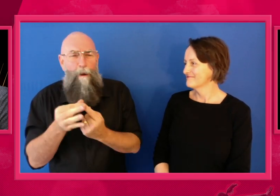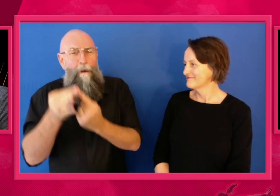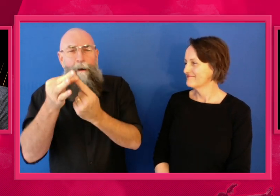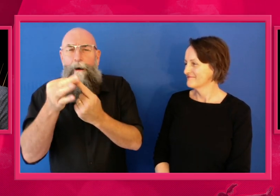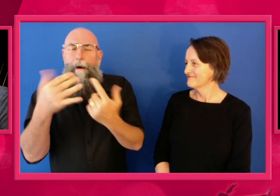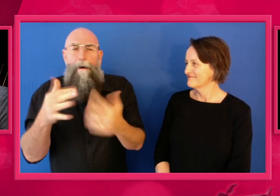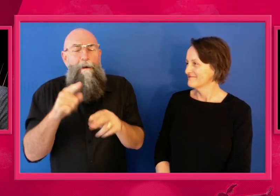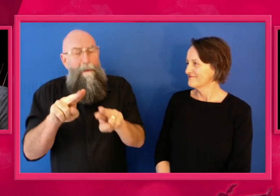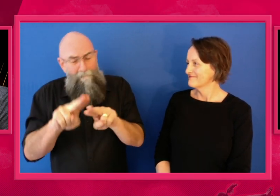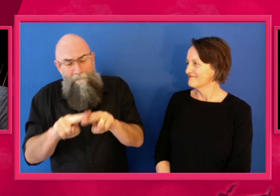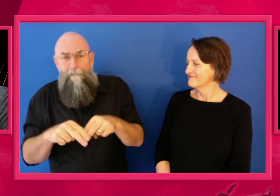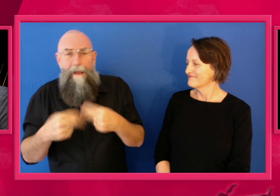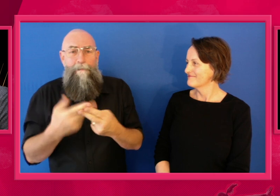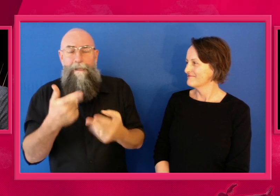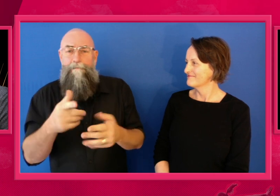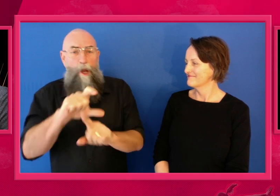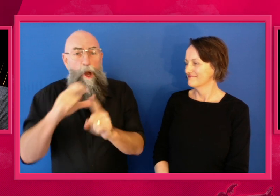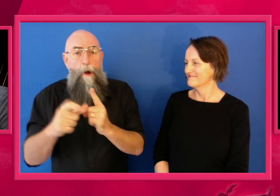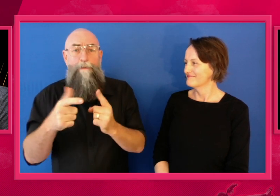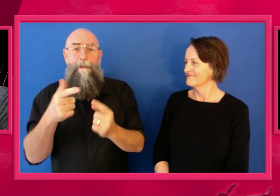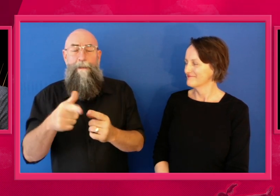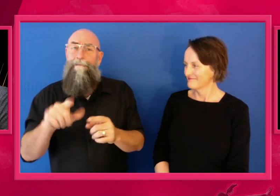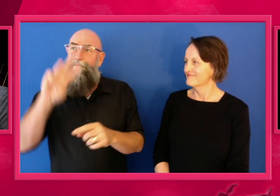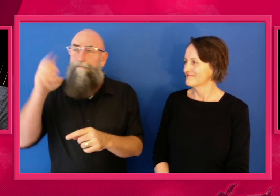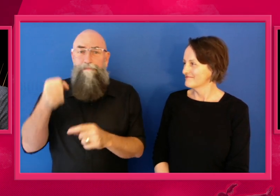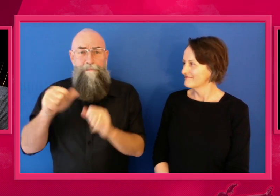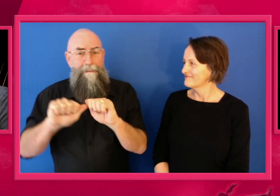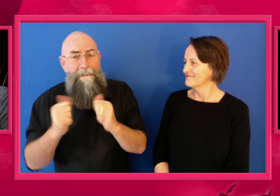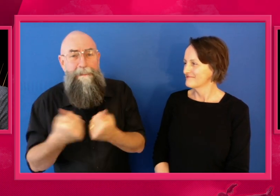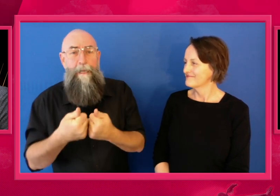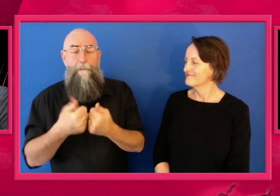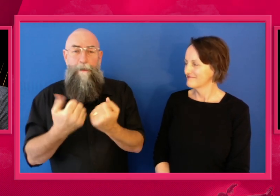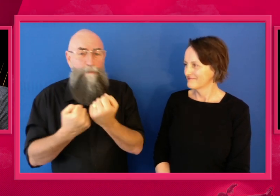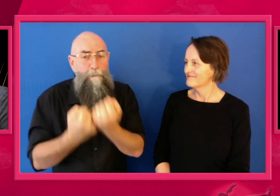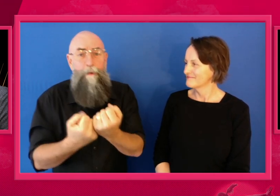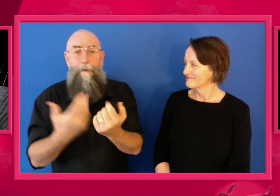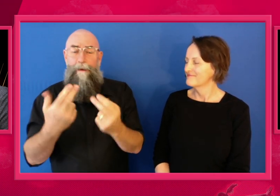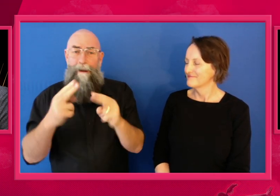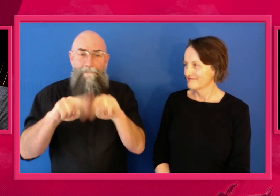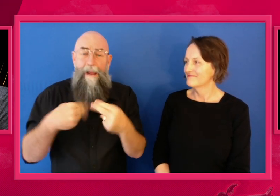Paralympic team about being supportive, about being a family, to see that in, again, one